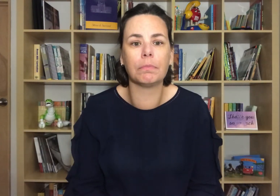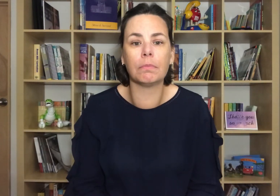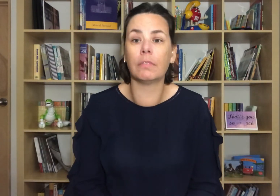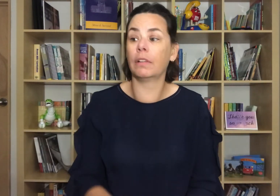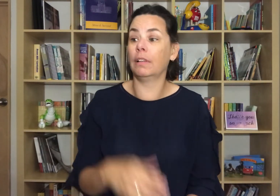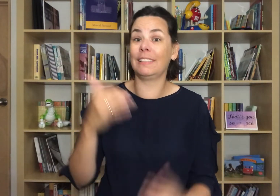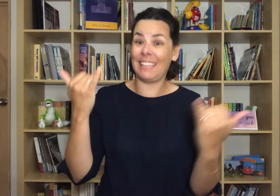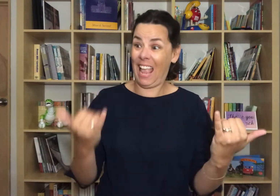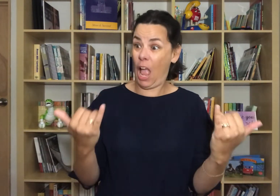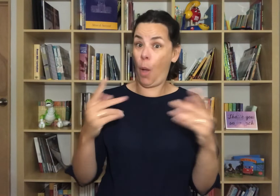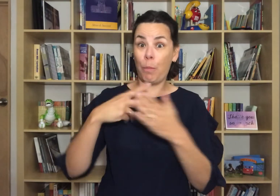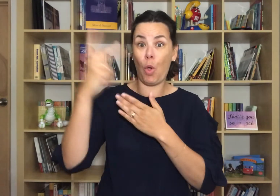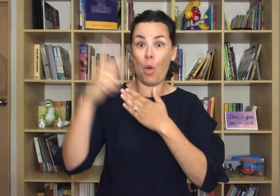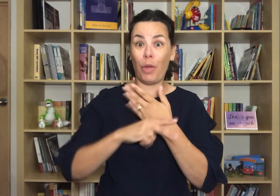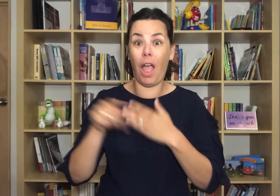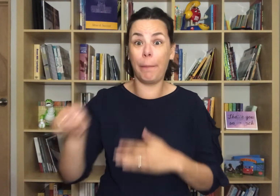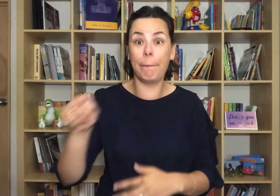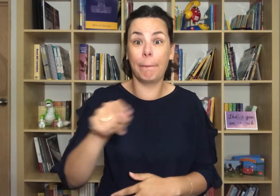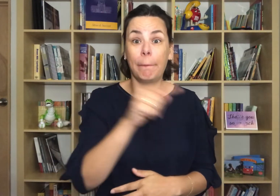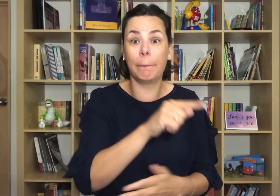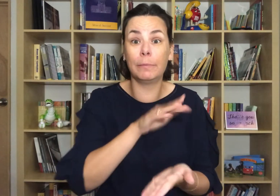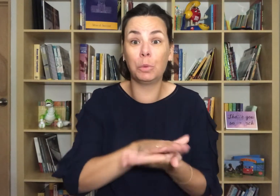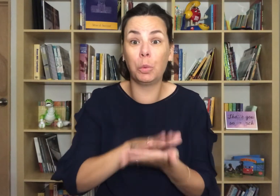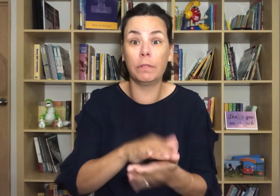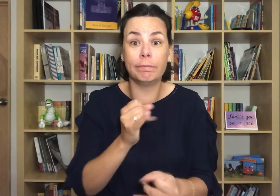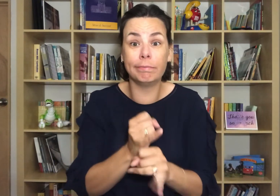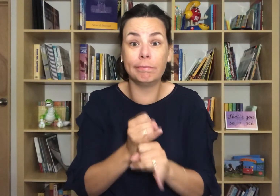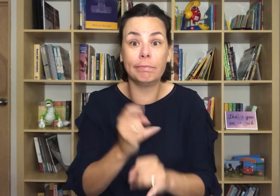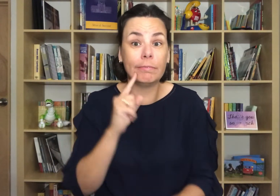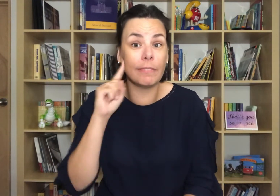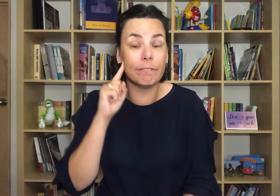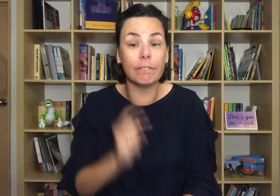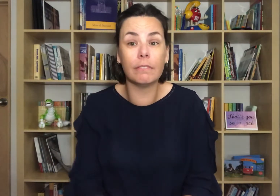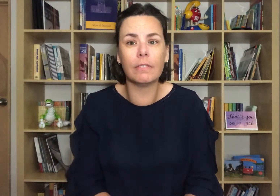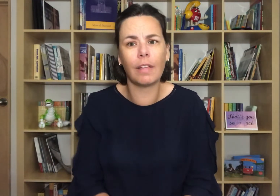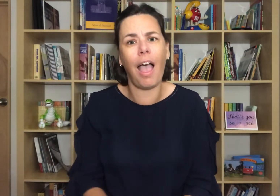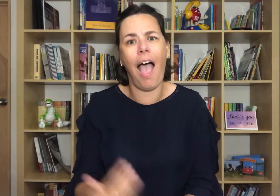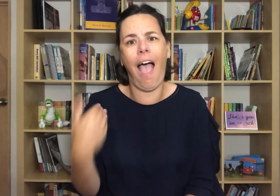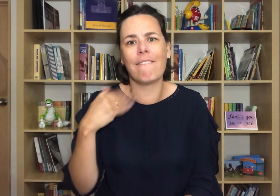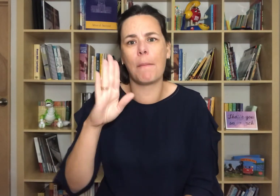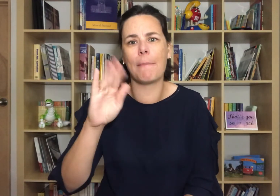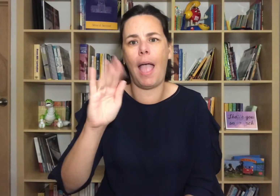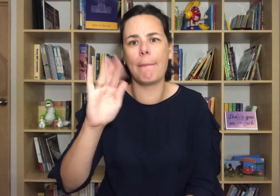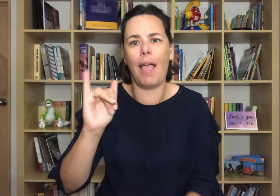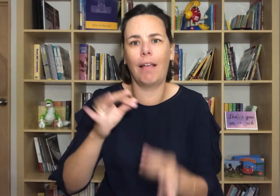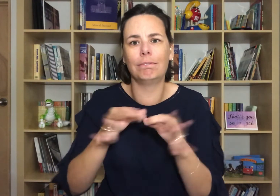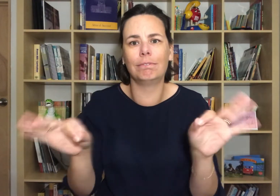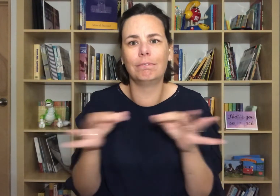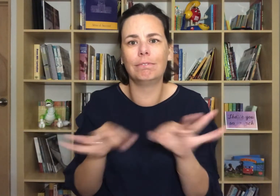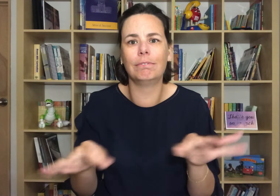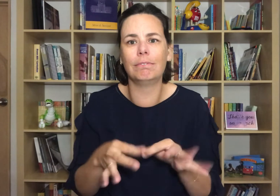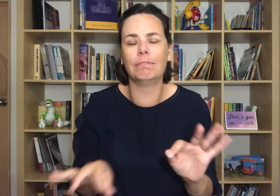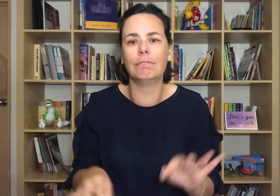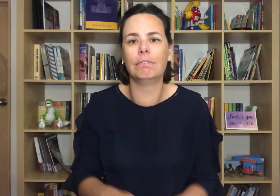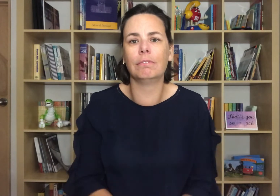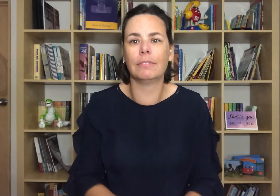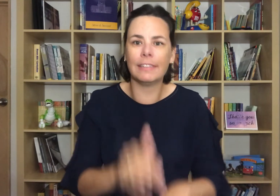The students of schools for the Deaf today are fortunate to have a bilingual-bicultural (Bi-Bi) program that teaches